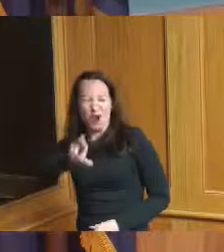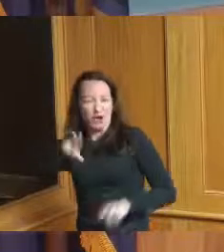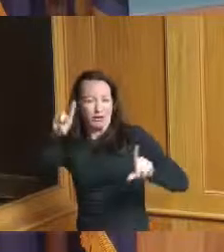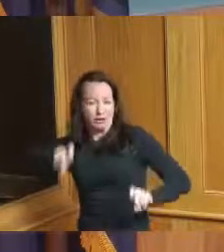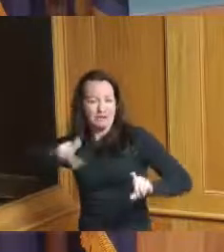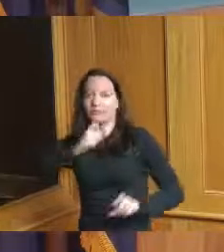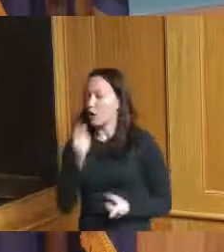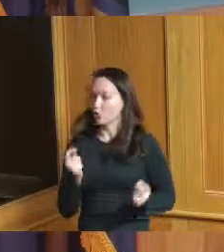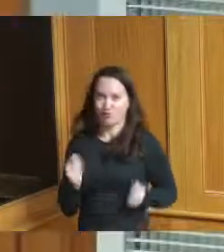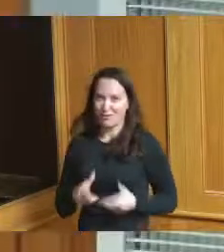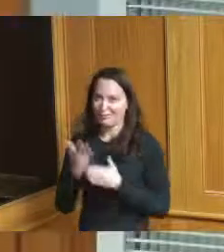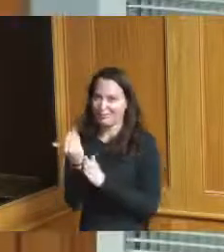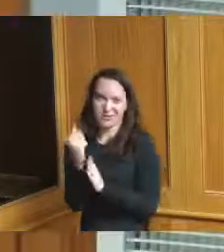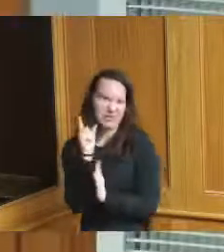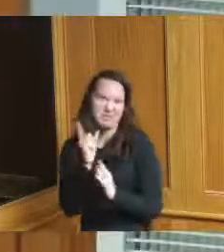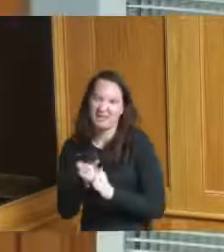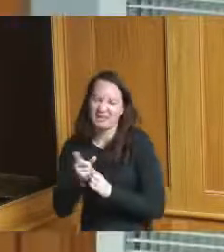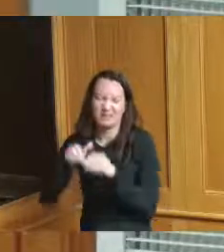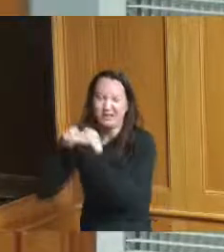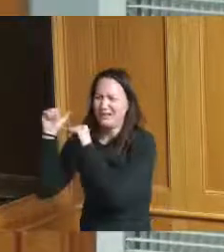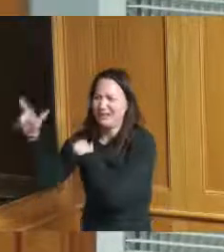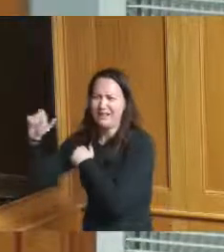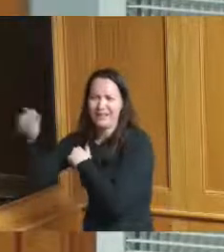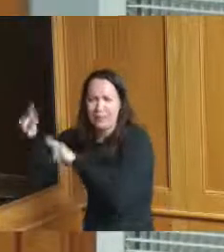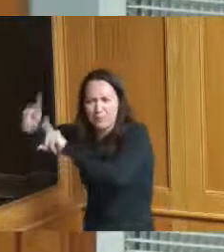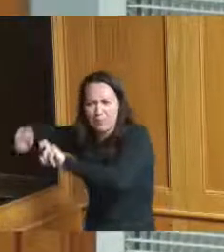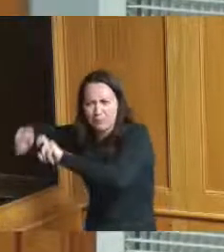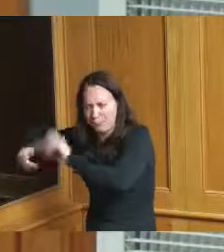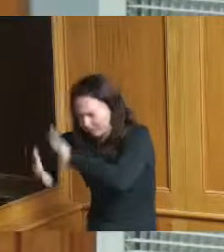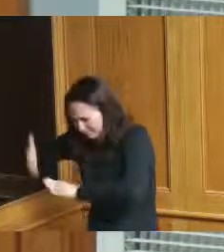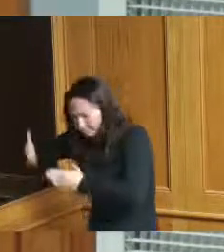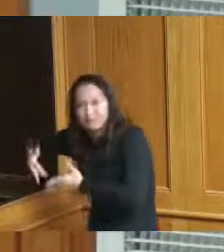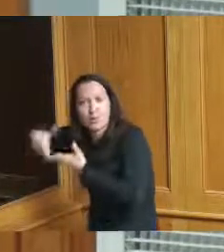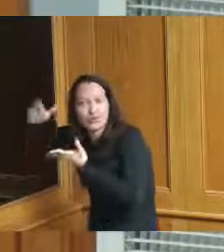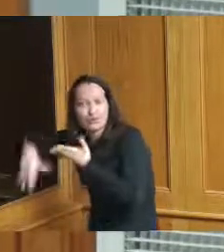rapid it gets sent off to a lab I believe that's my understanding but yes they have